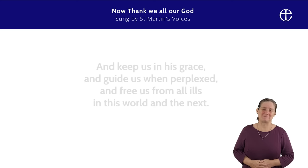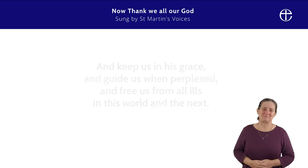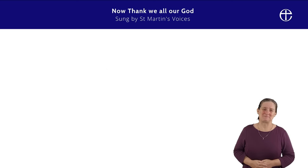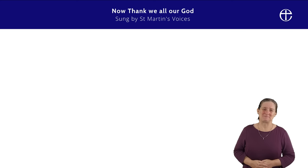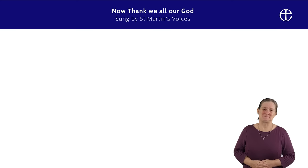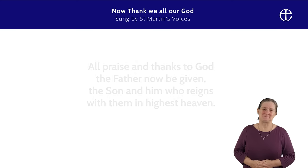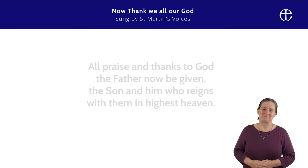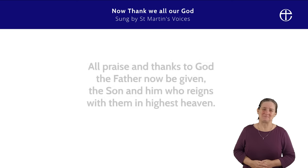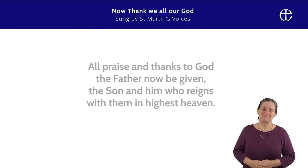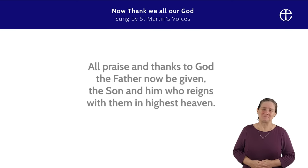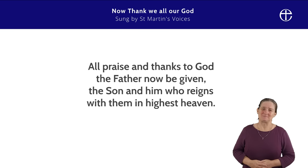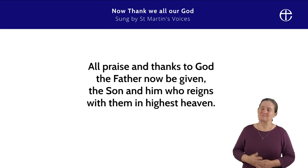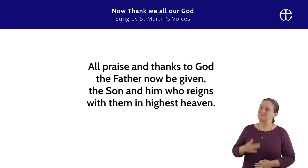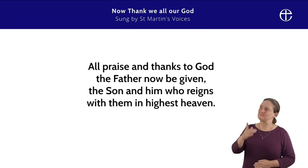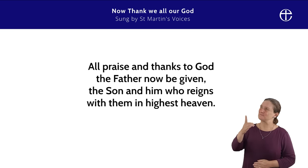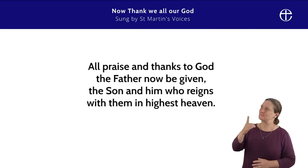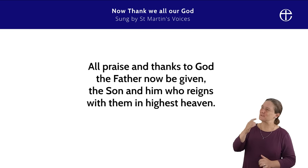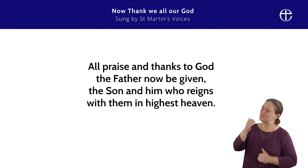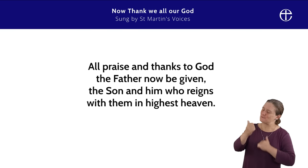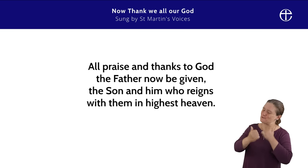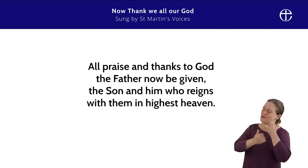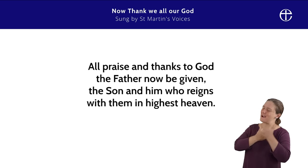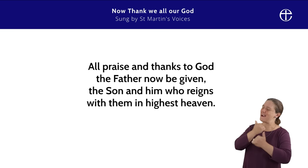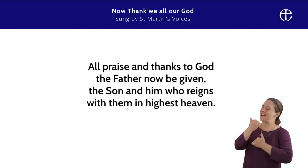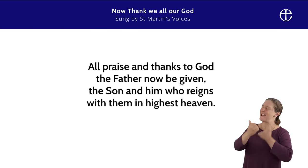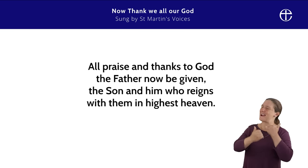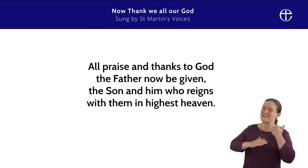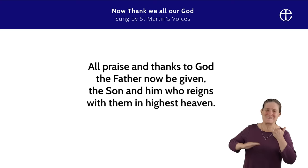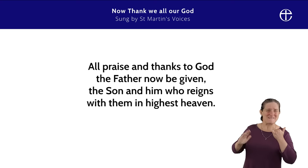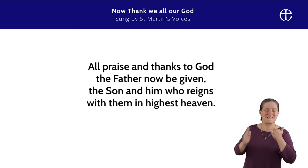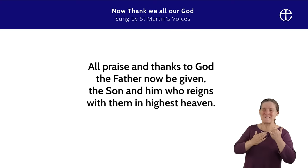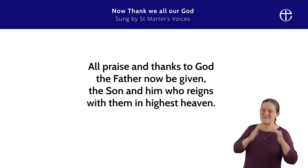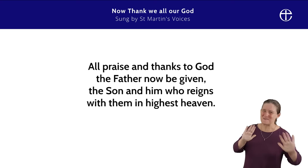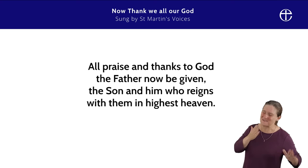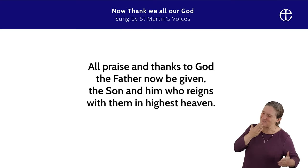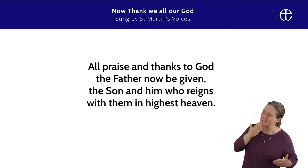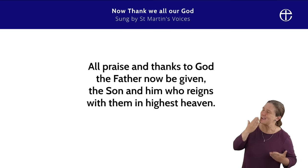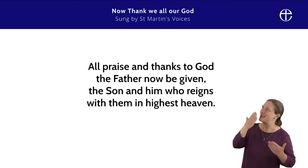All praise and thanks to God